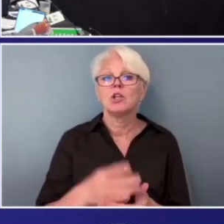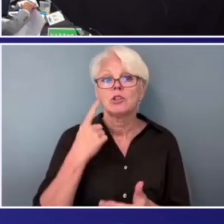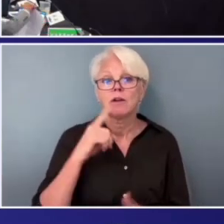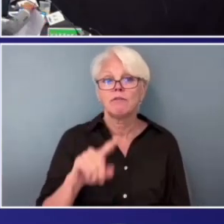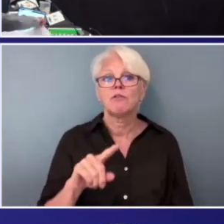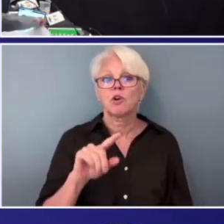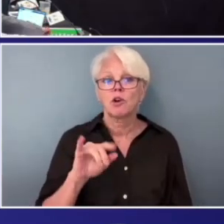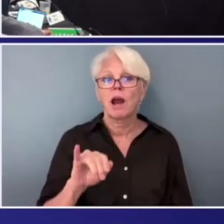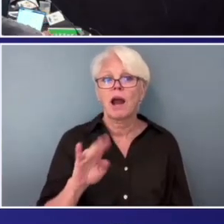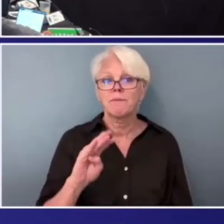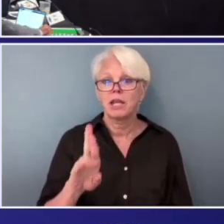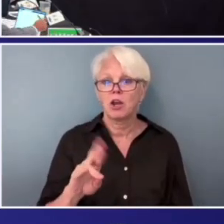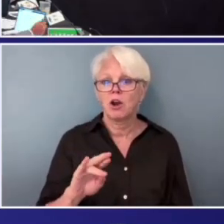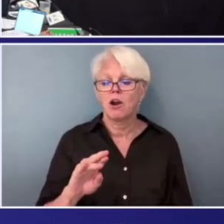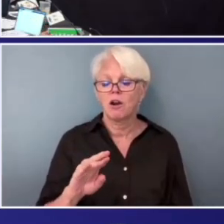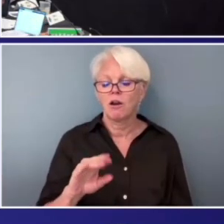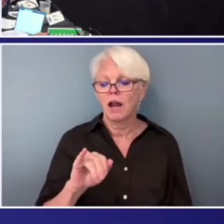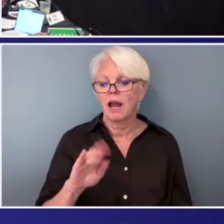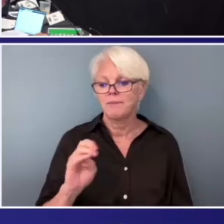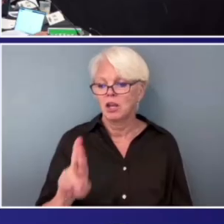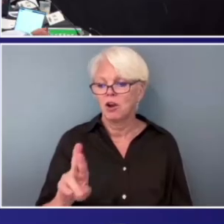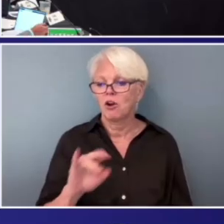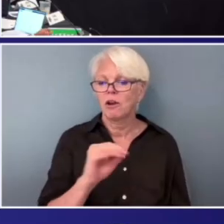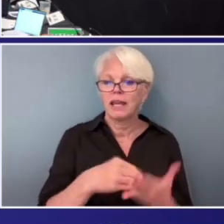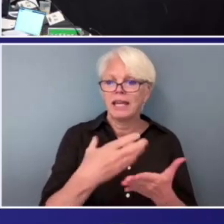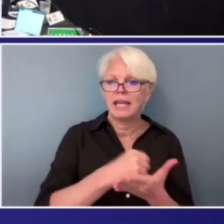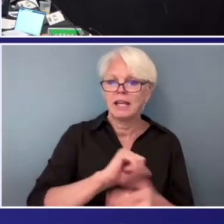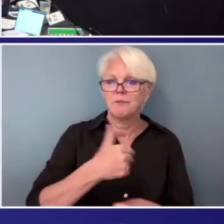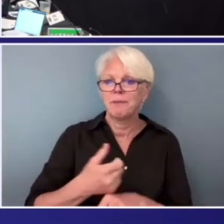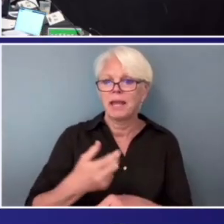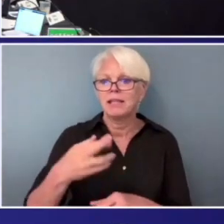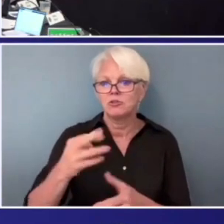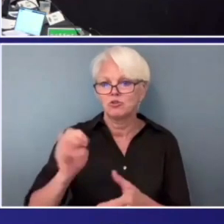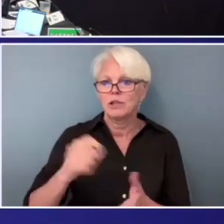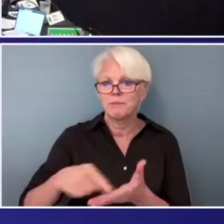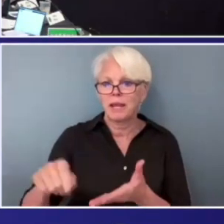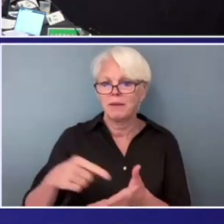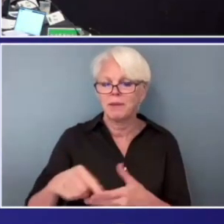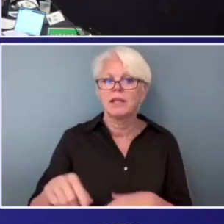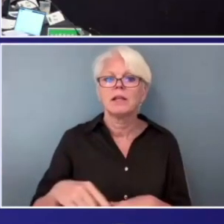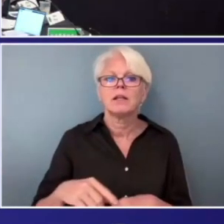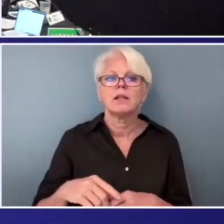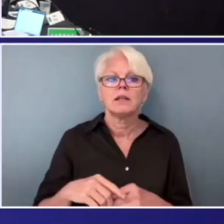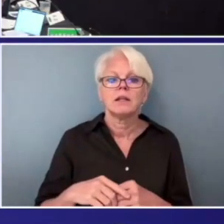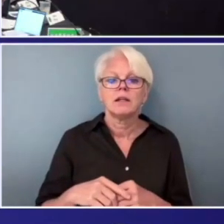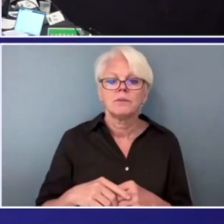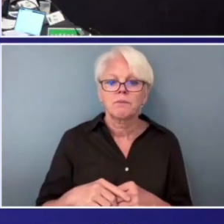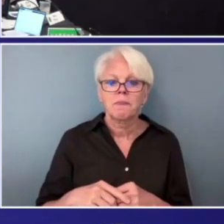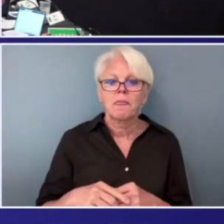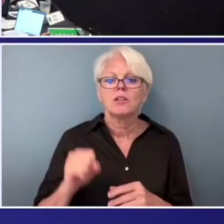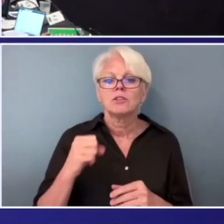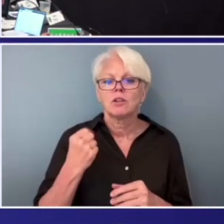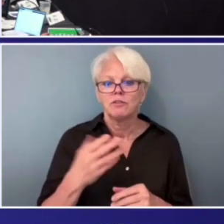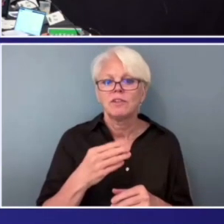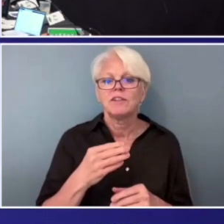the Income Based Repayment Plan, 15% of the result obtained by calculating on at least an annual basis the amount by